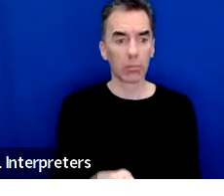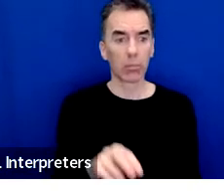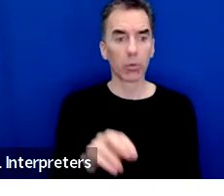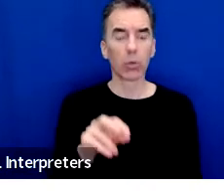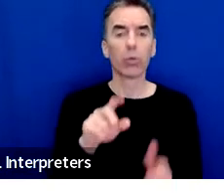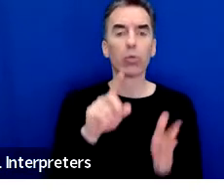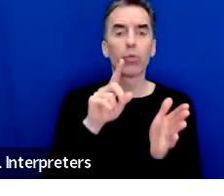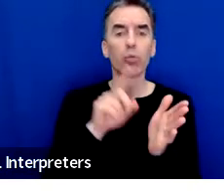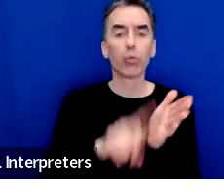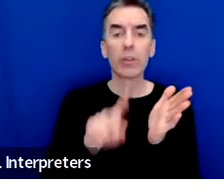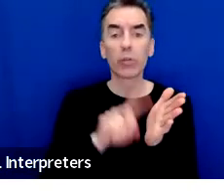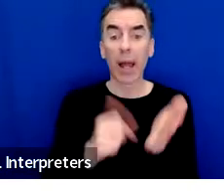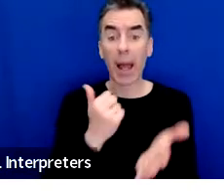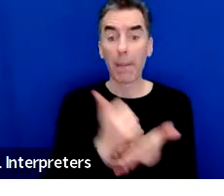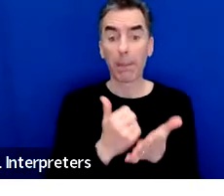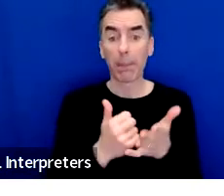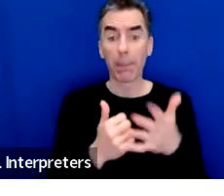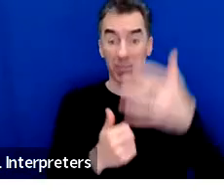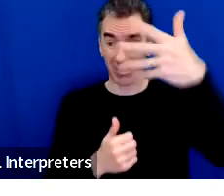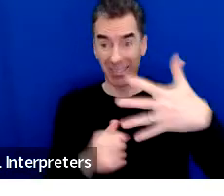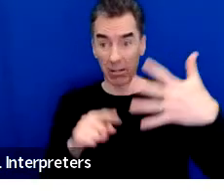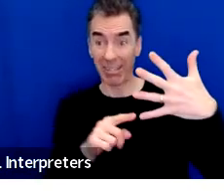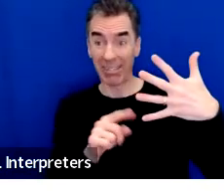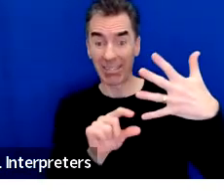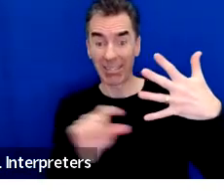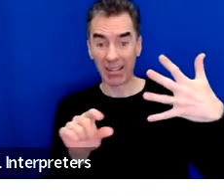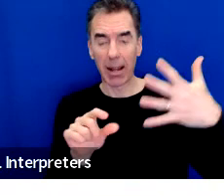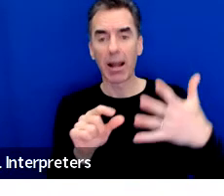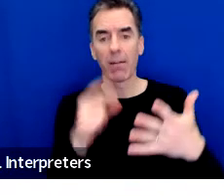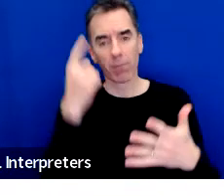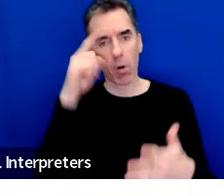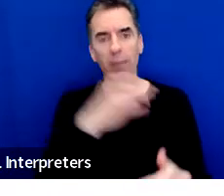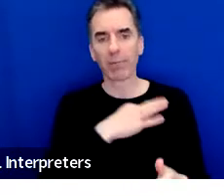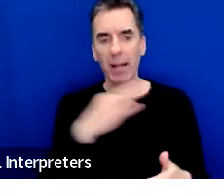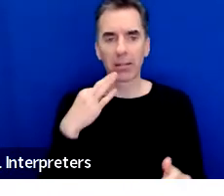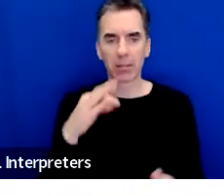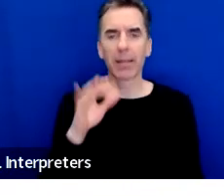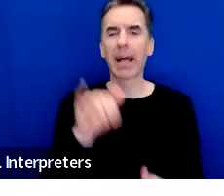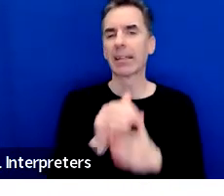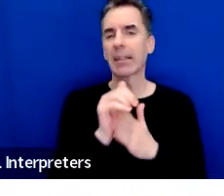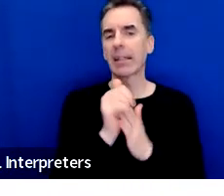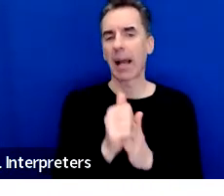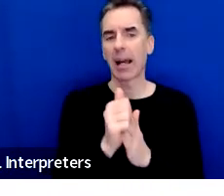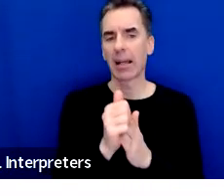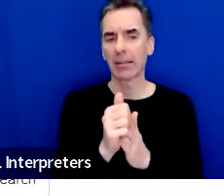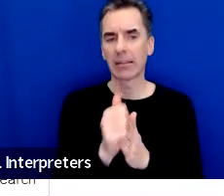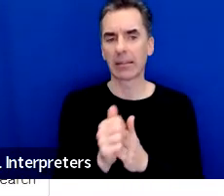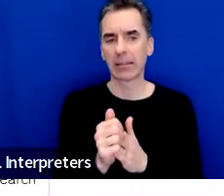there is a link that says for faculty and this is our faculty live guide that I created